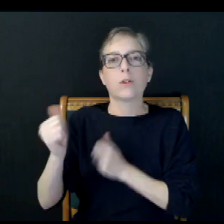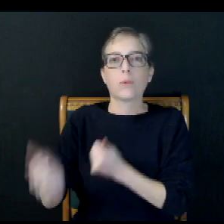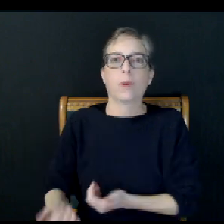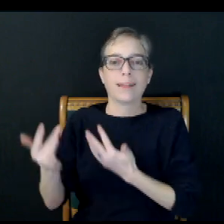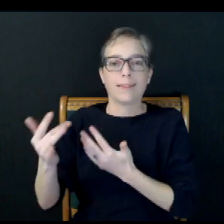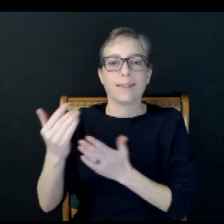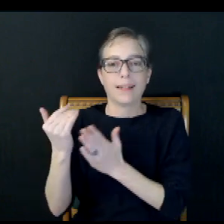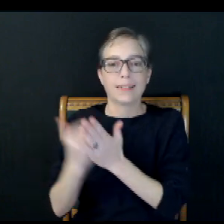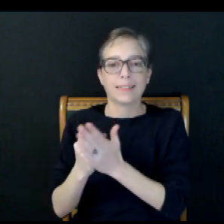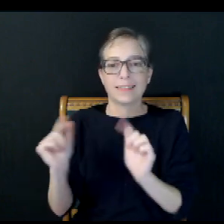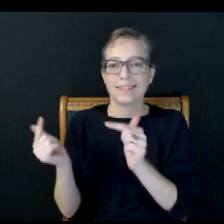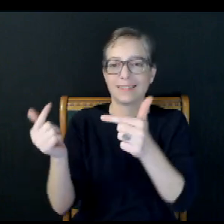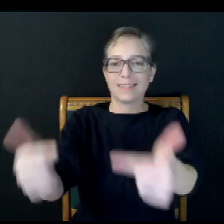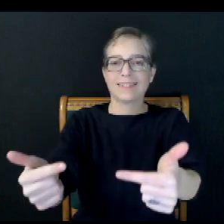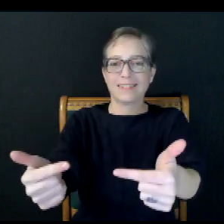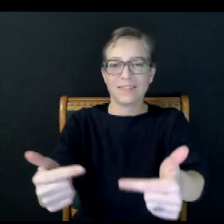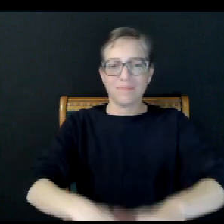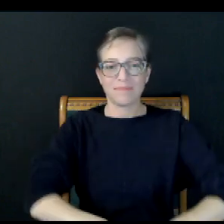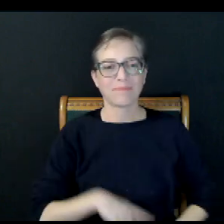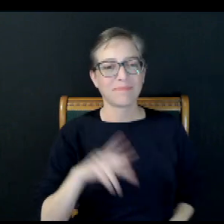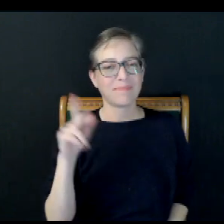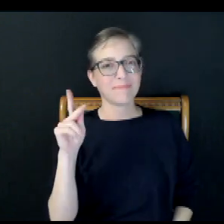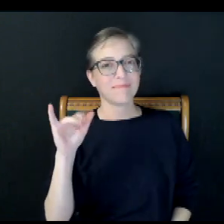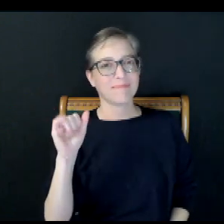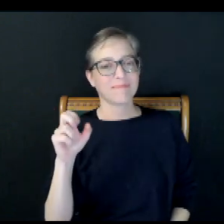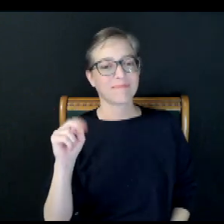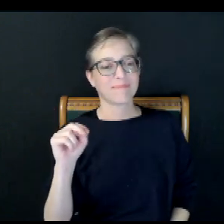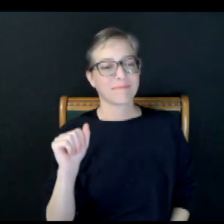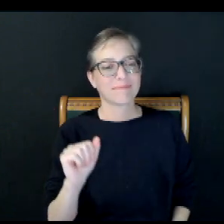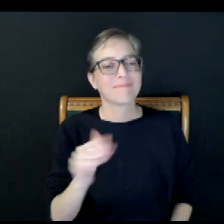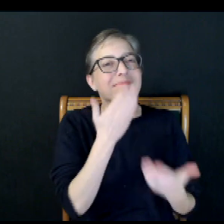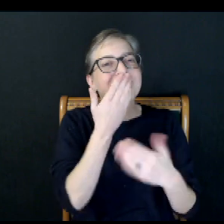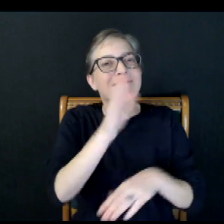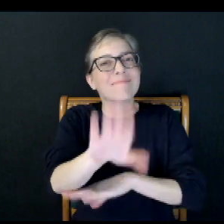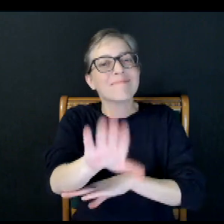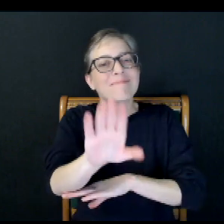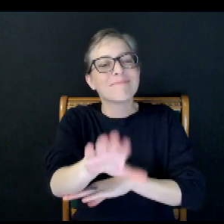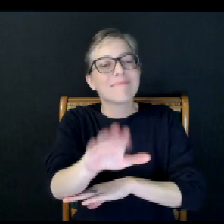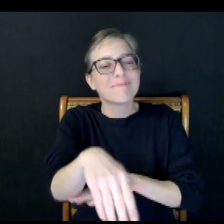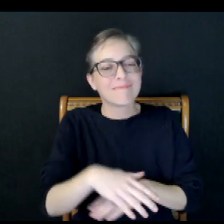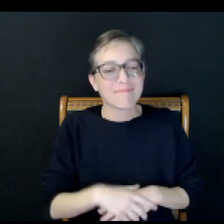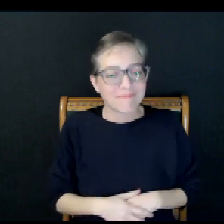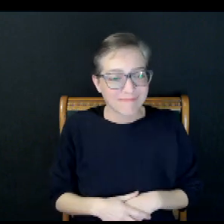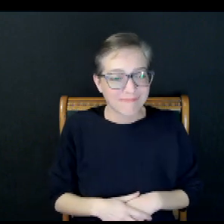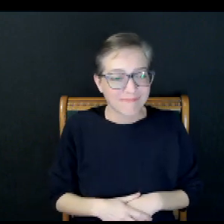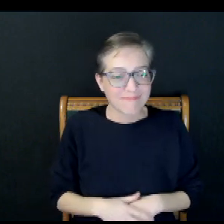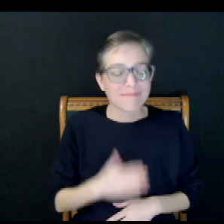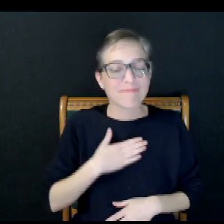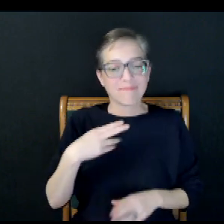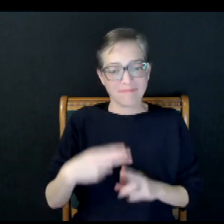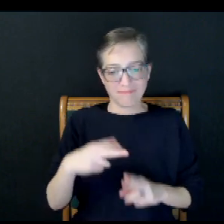Good afternoon, everyone. Next slide. Good afternoon, everyone. My name is Kiana Jackson.